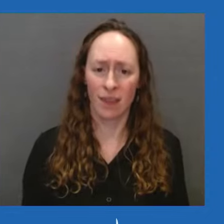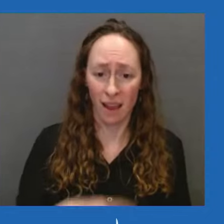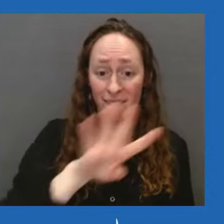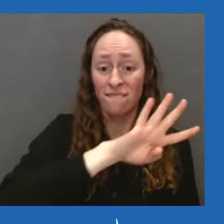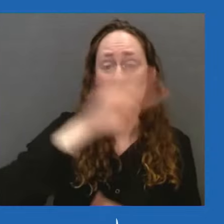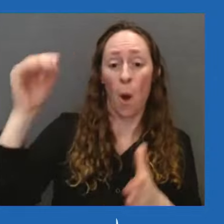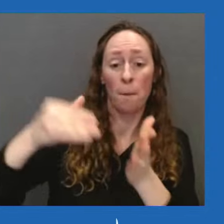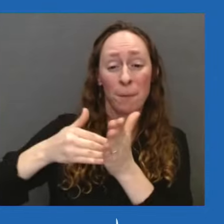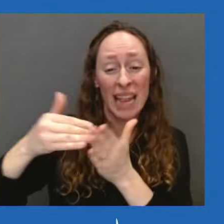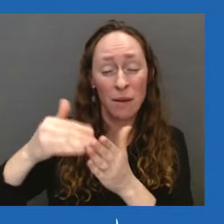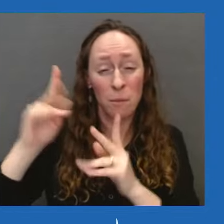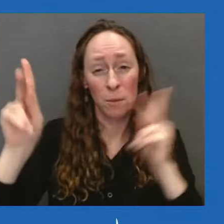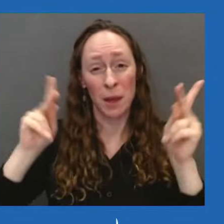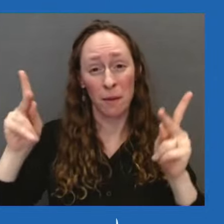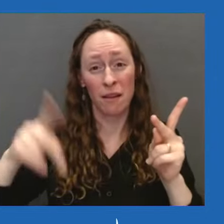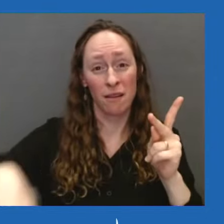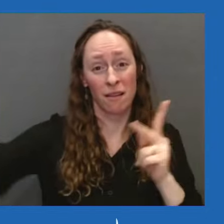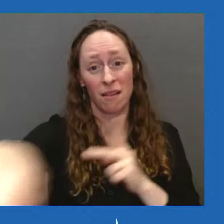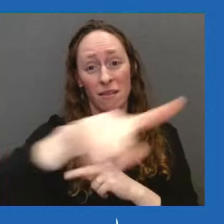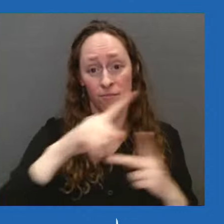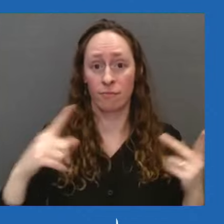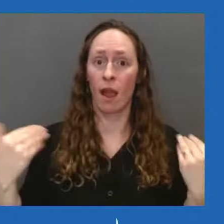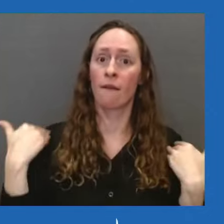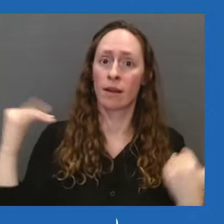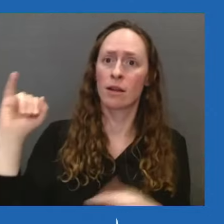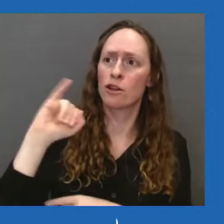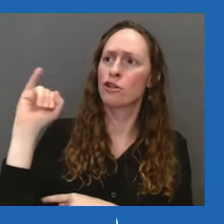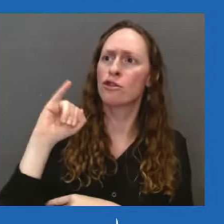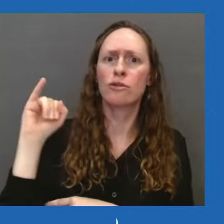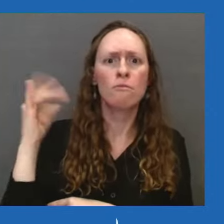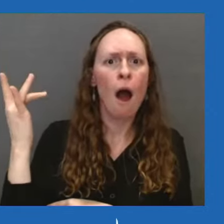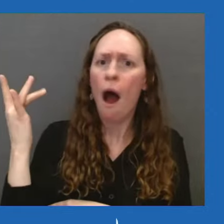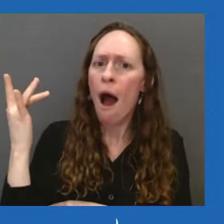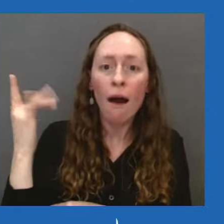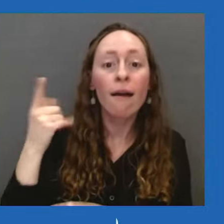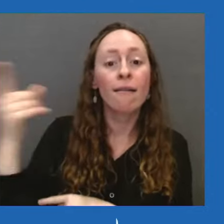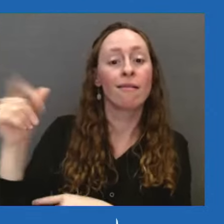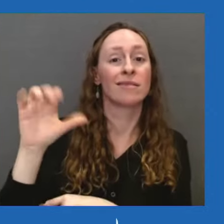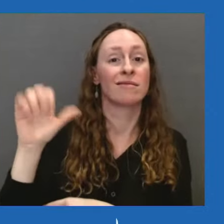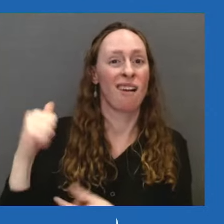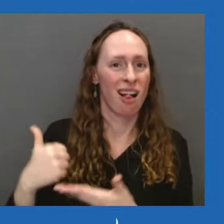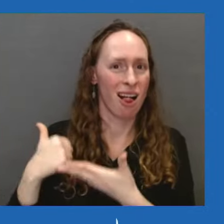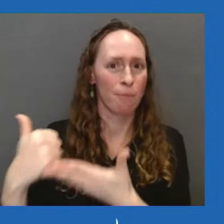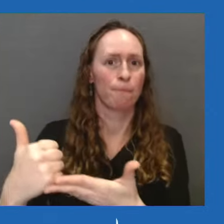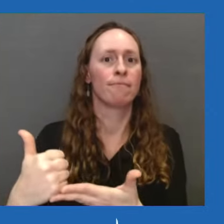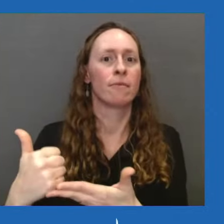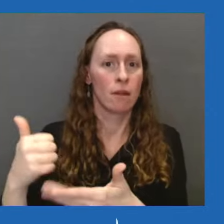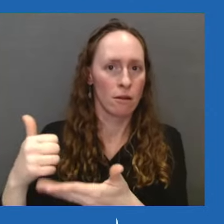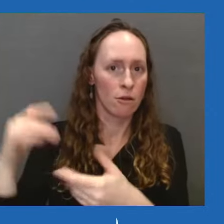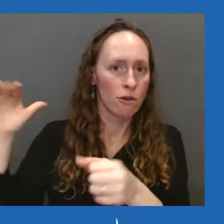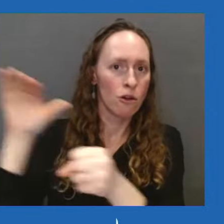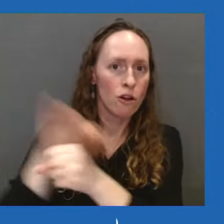His plan is to throw them off that plan. That would mean the number of uninsured African Americans would go up by 20 percent.